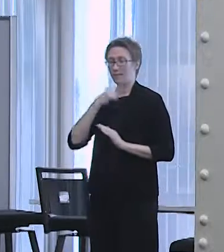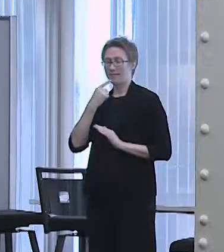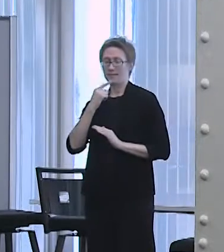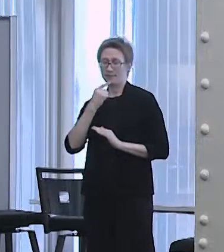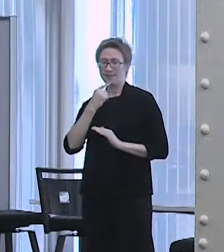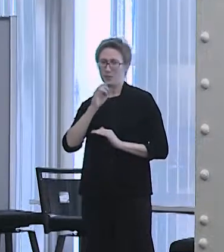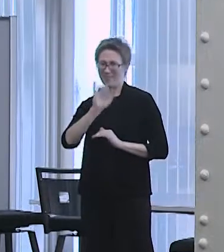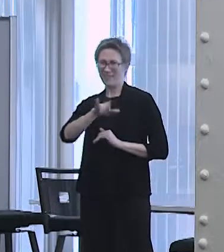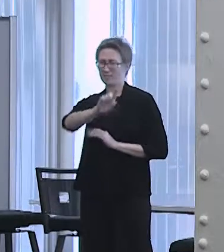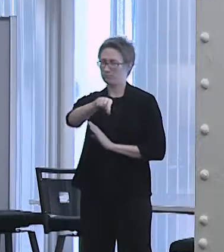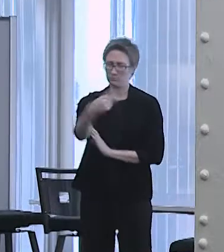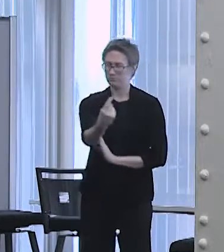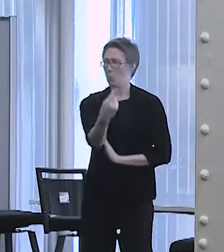Thank you.